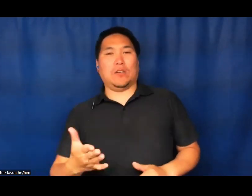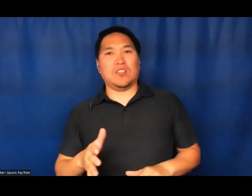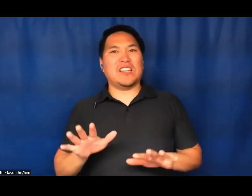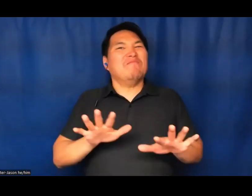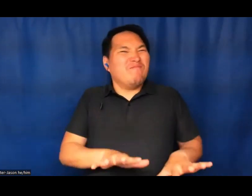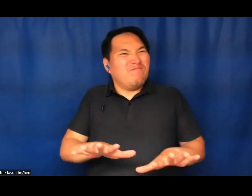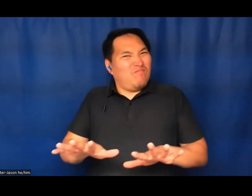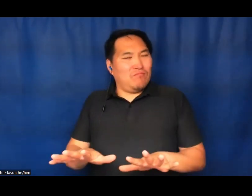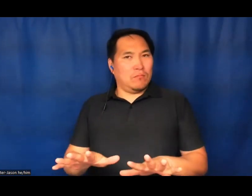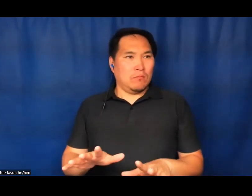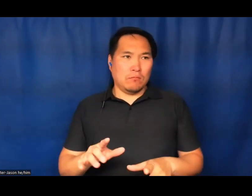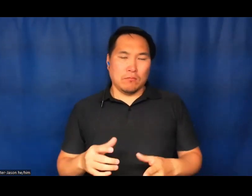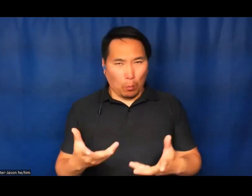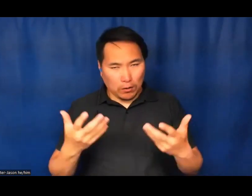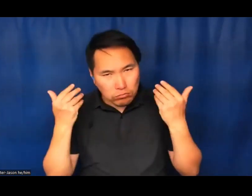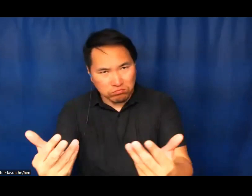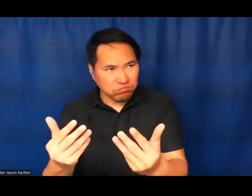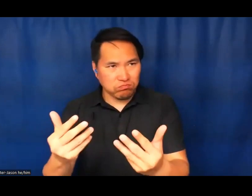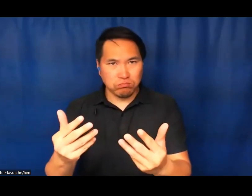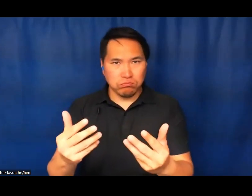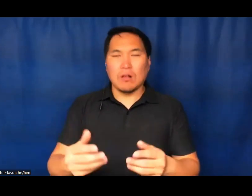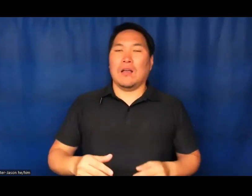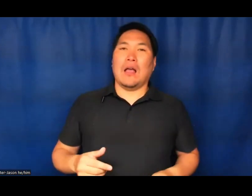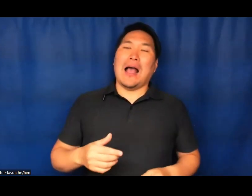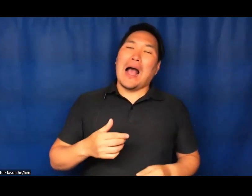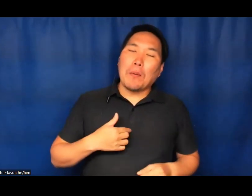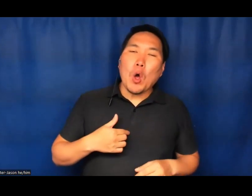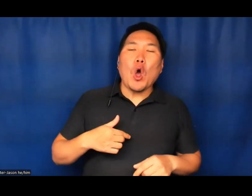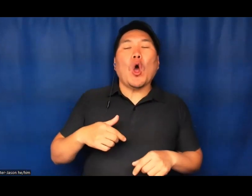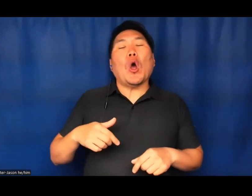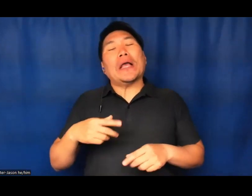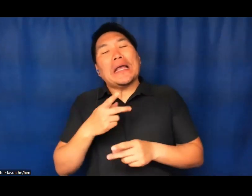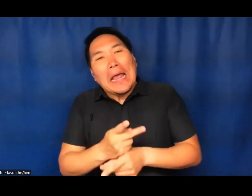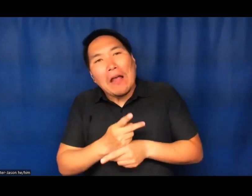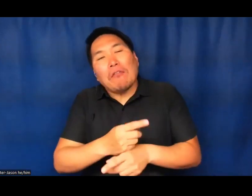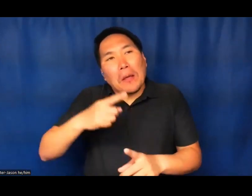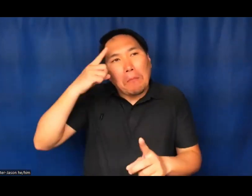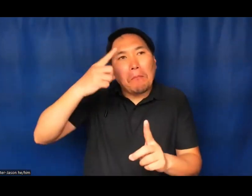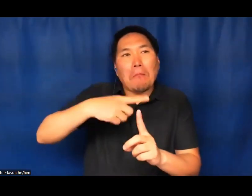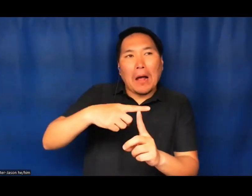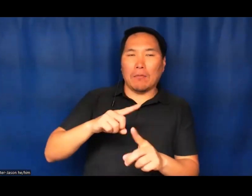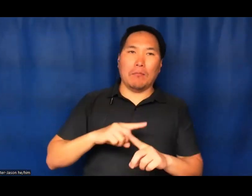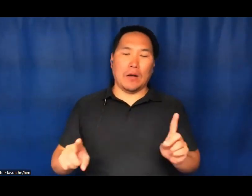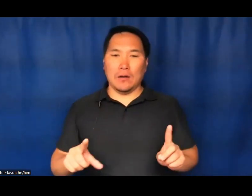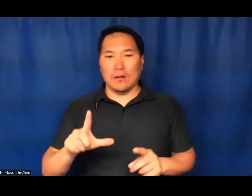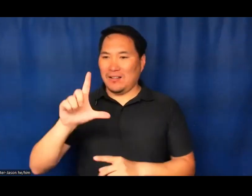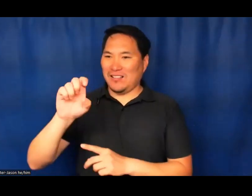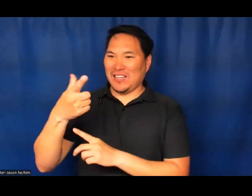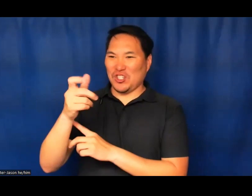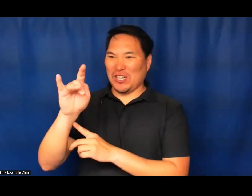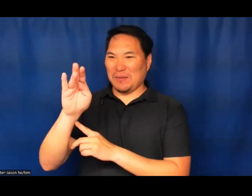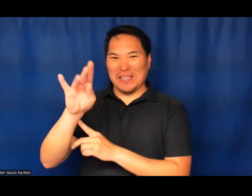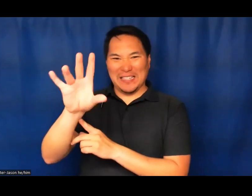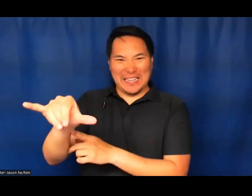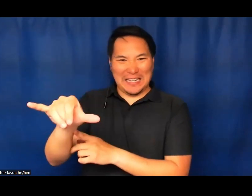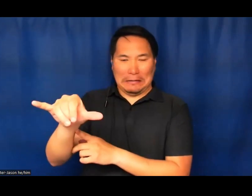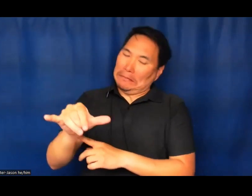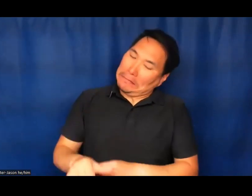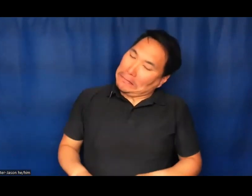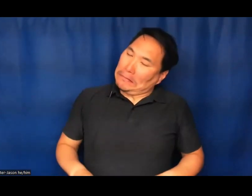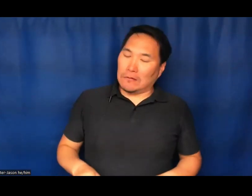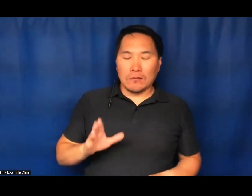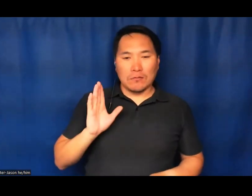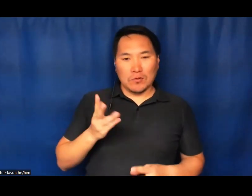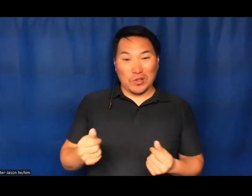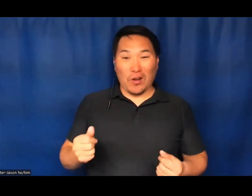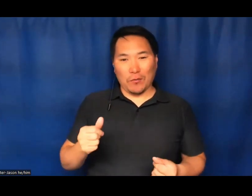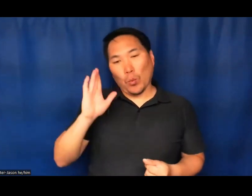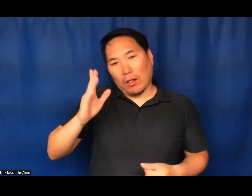But I'm cautiously optimistic overtime these kinds of legitimacy issues will resolve.I